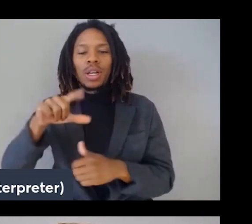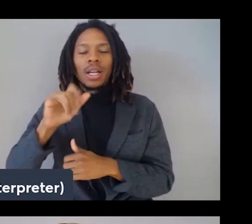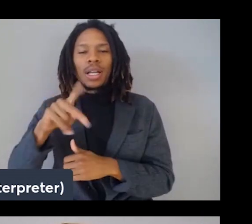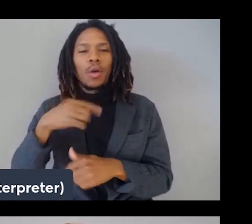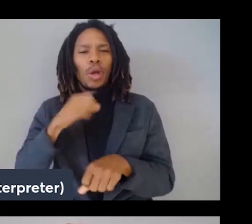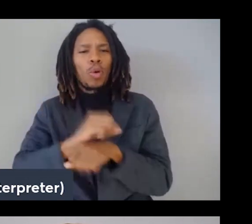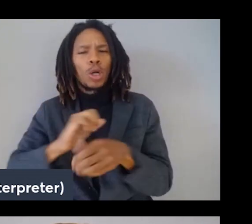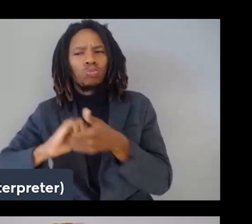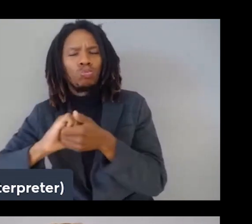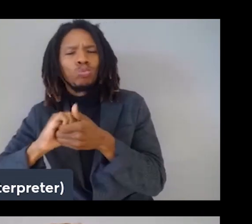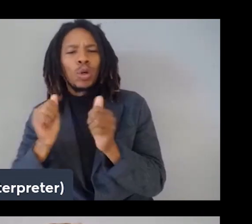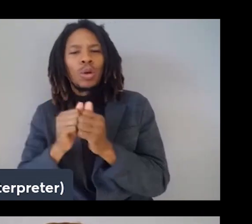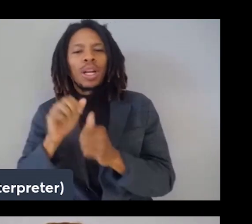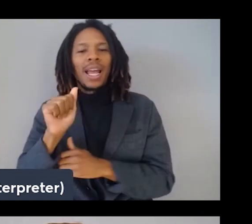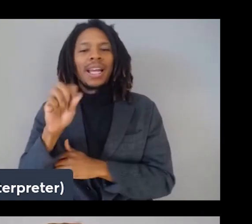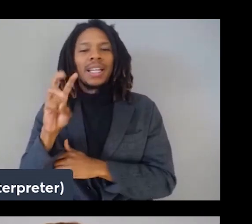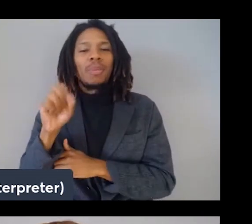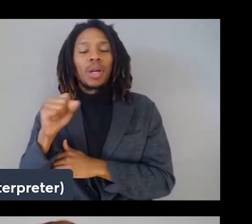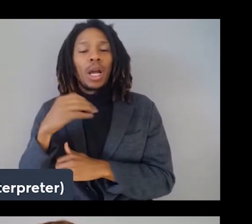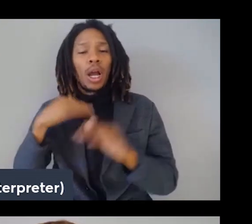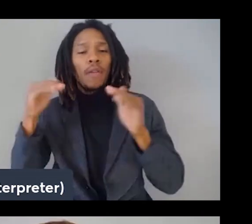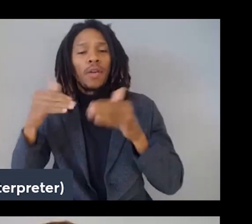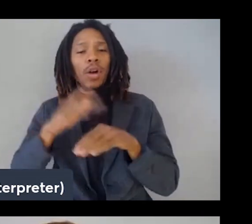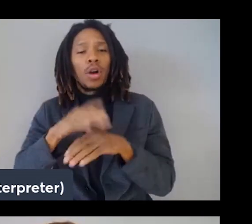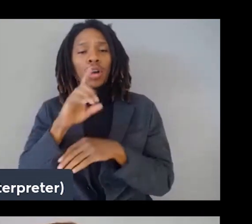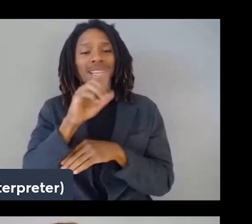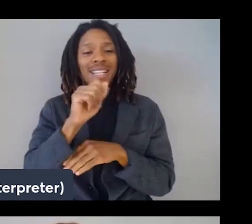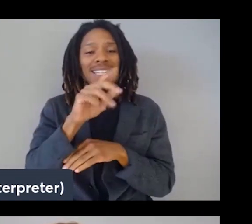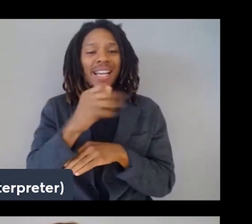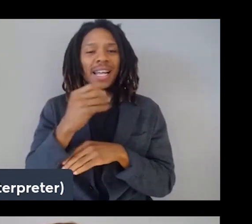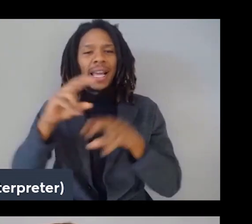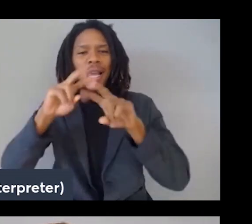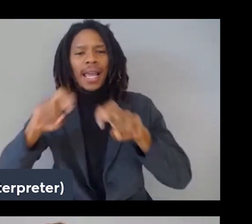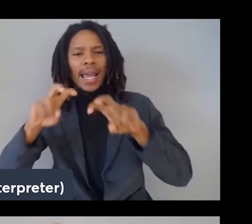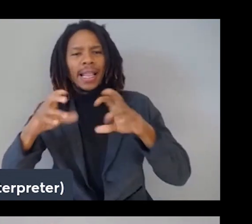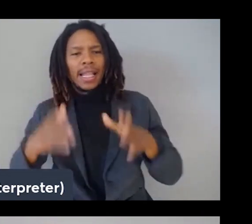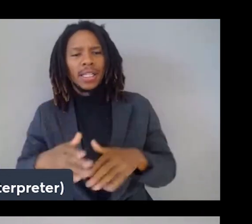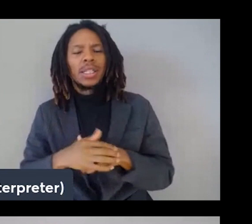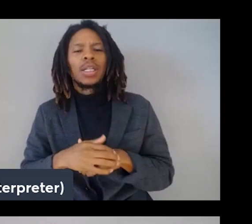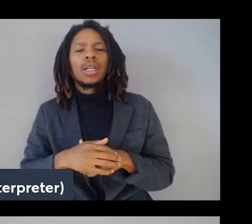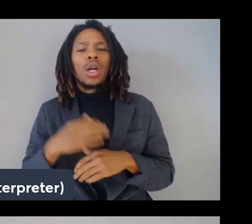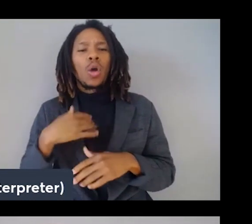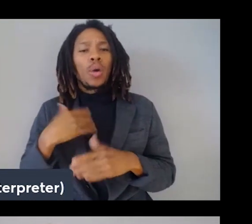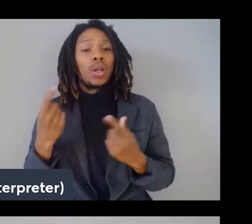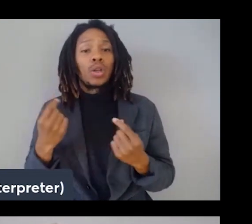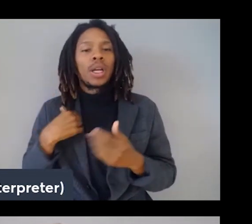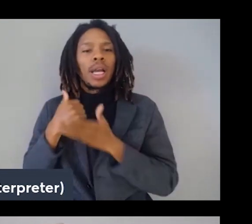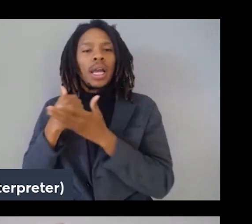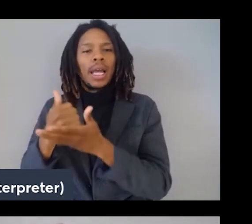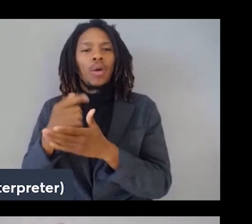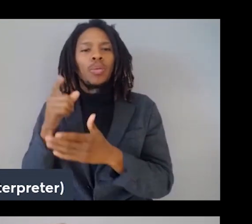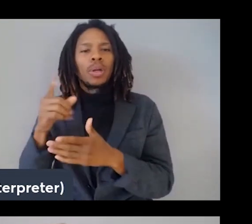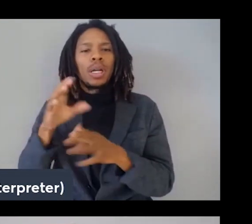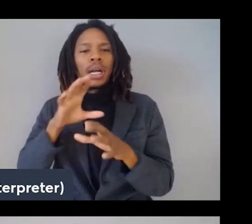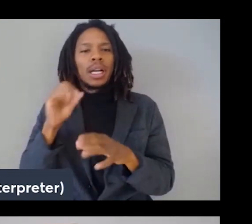and our focus is data and analytics. What we do is we help companies turn data into value in the cloud,